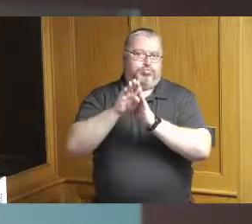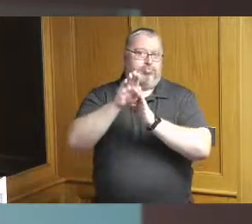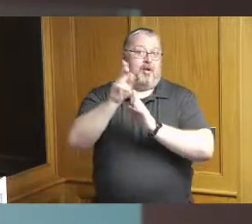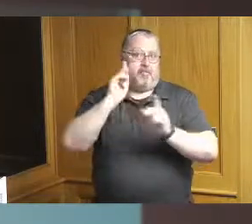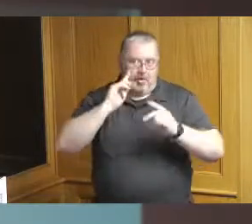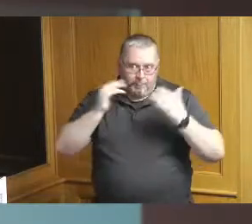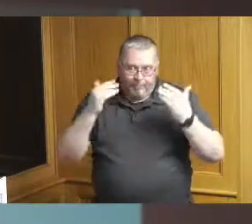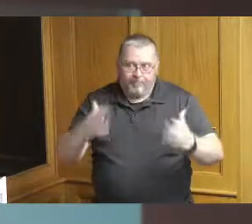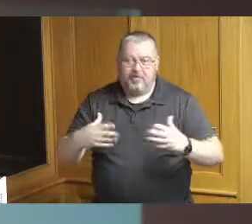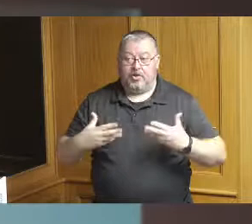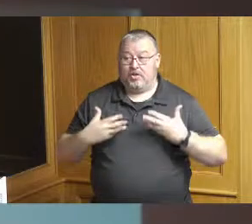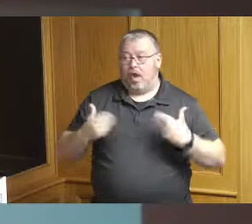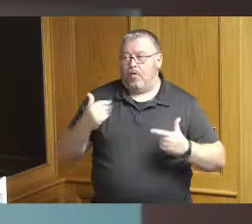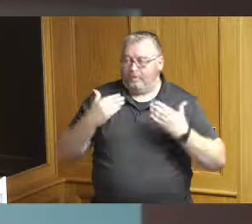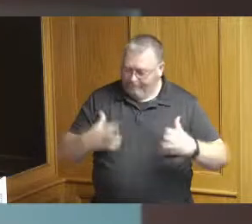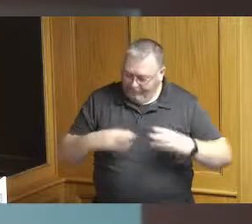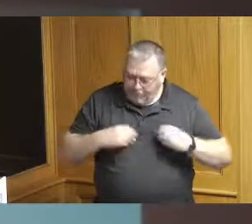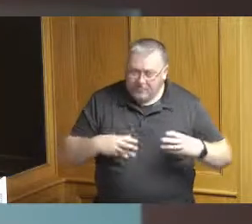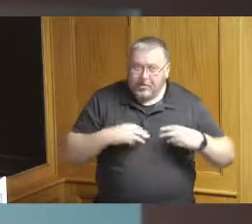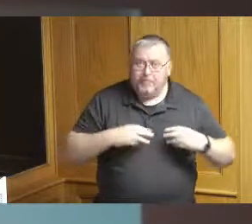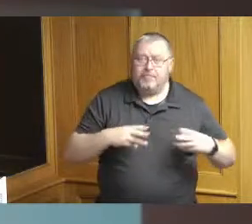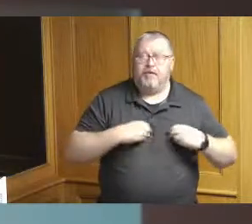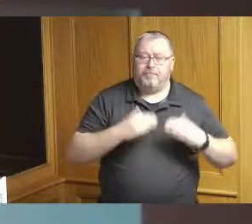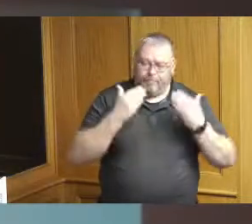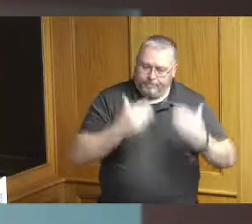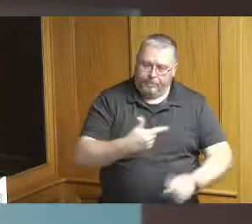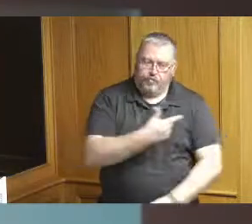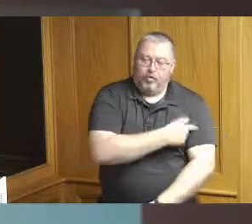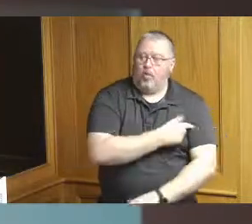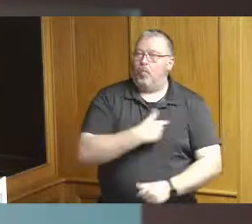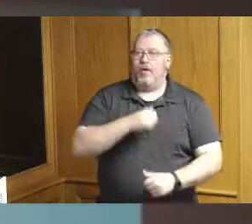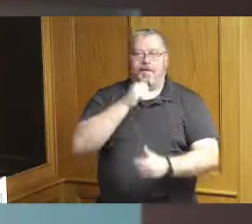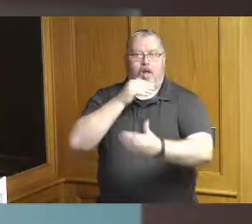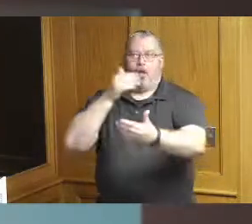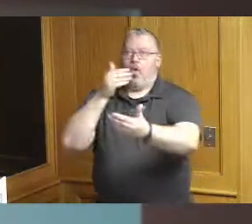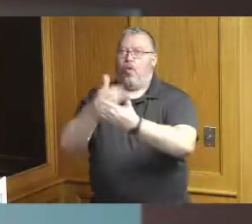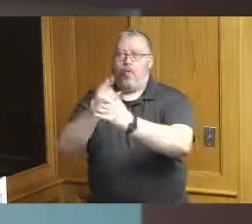those younger age groups getting vaccinated we're nowhere close to where I'd like to see us I'd like